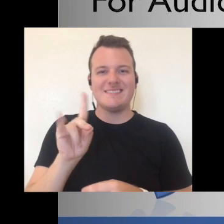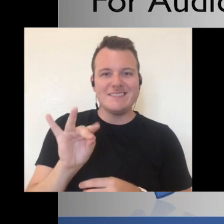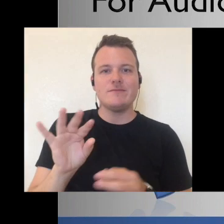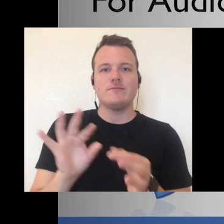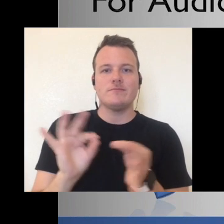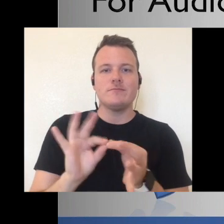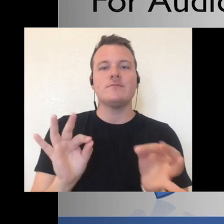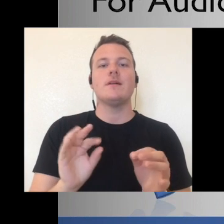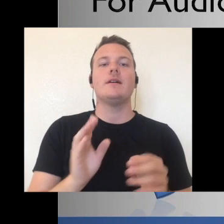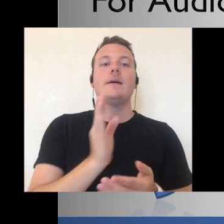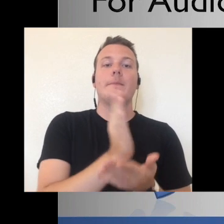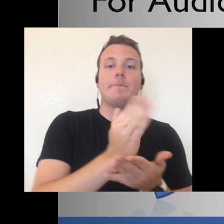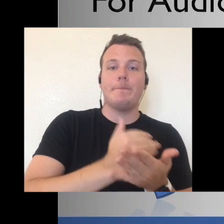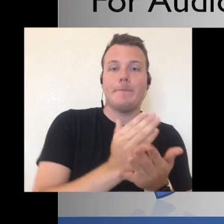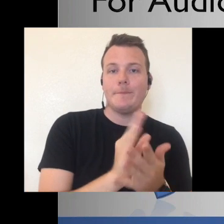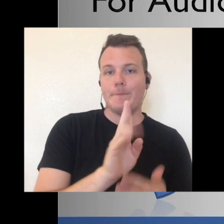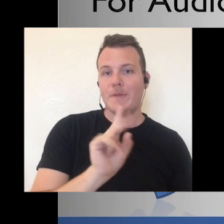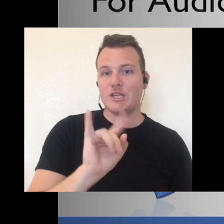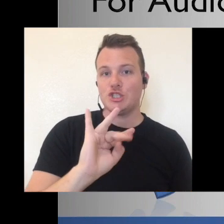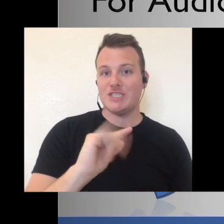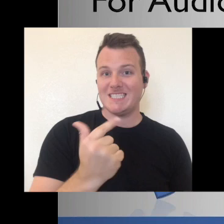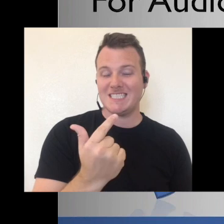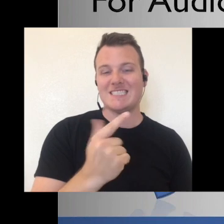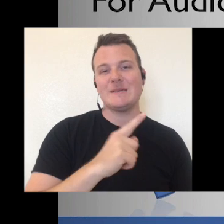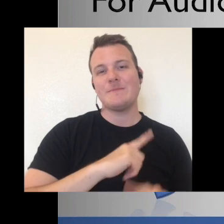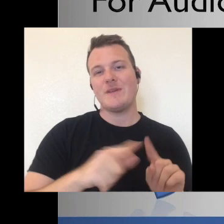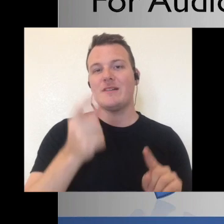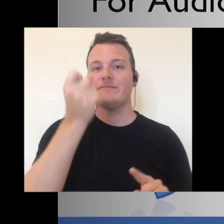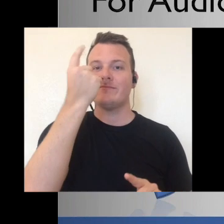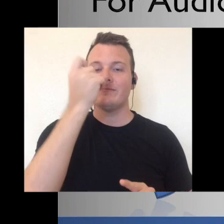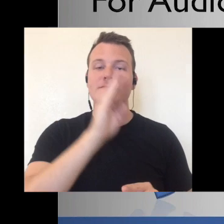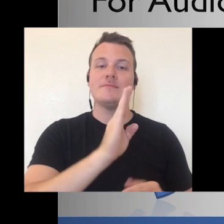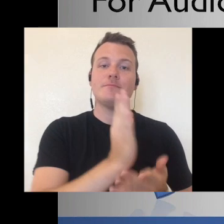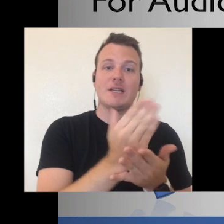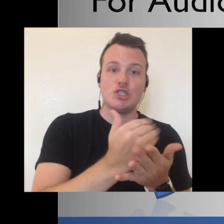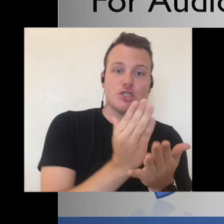part of the the title as well, but budgeting and business planning kind of